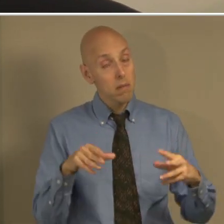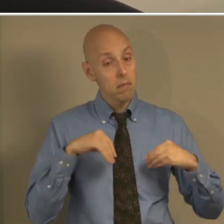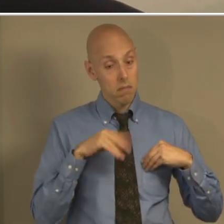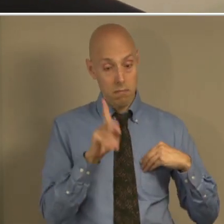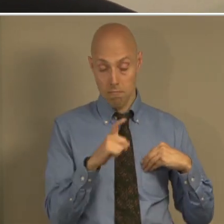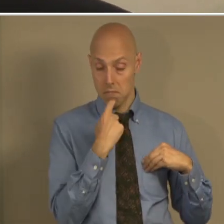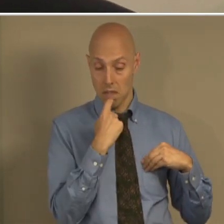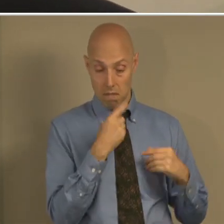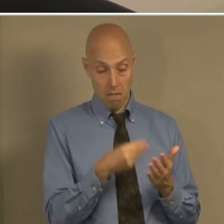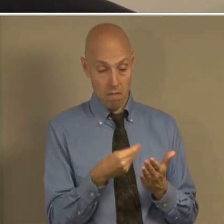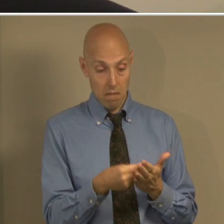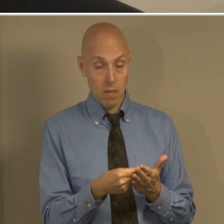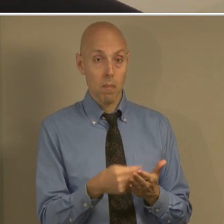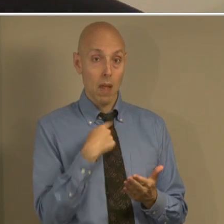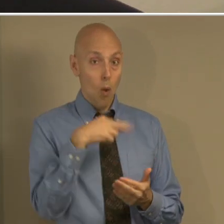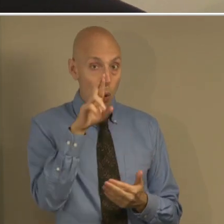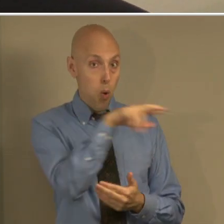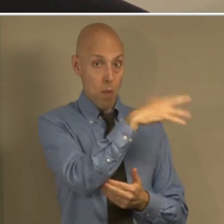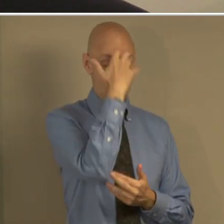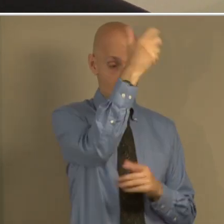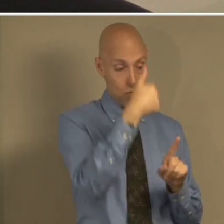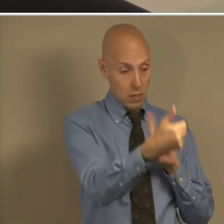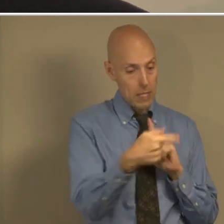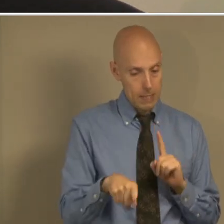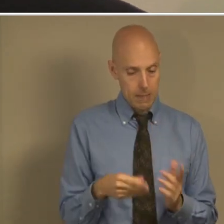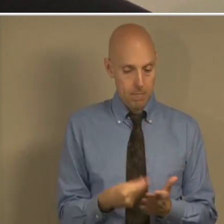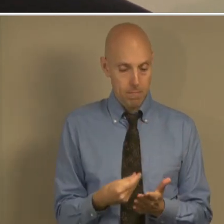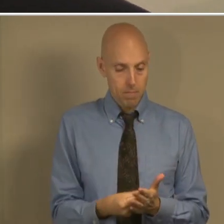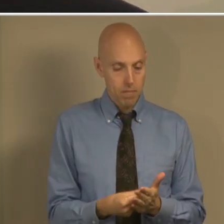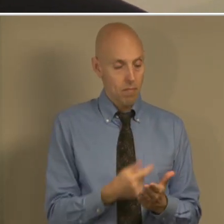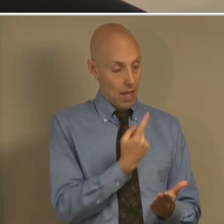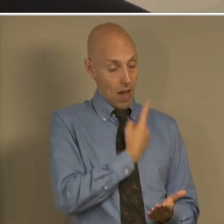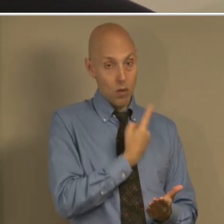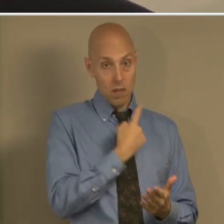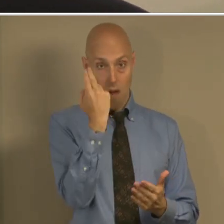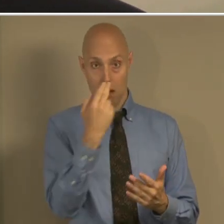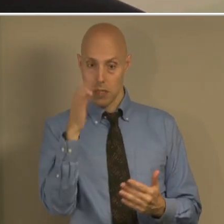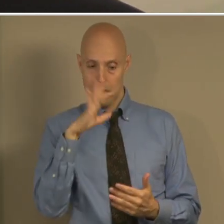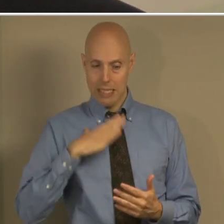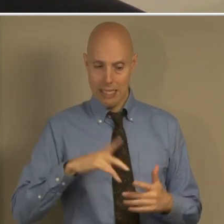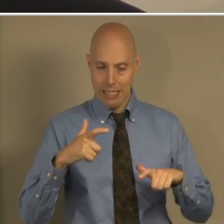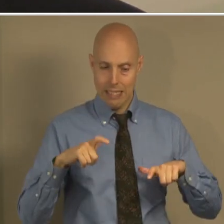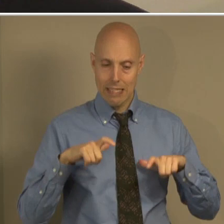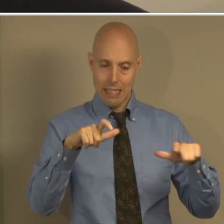I hope the government sees that and can give us some stability in the future and acknowledge the huge efforts